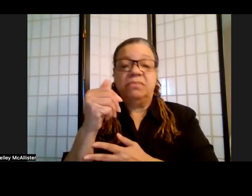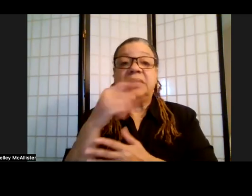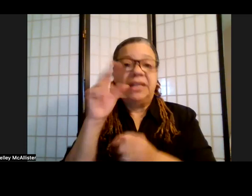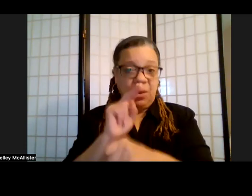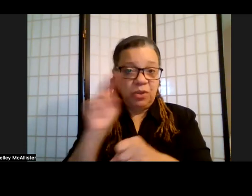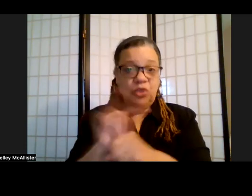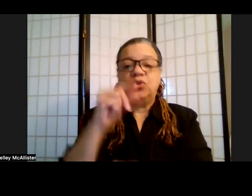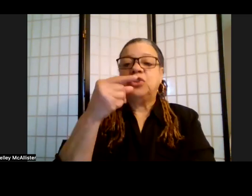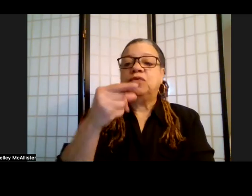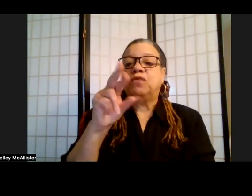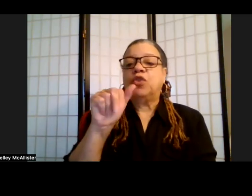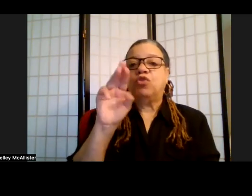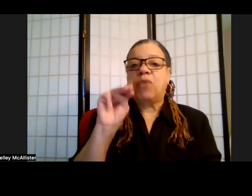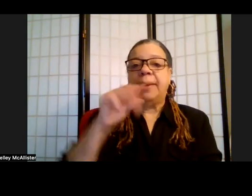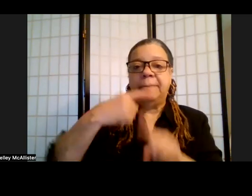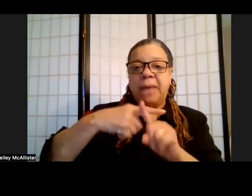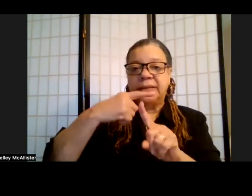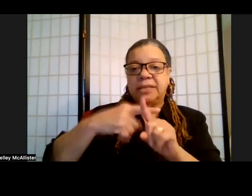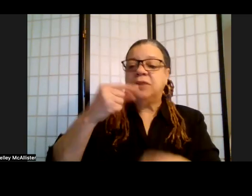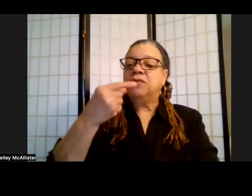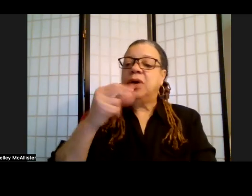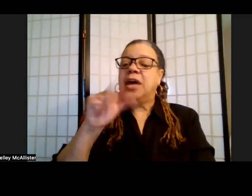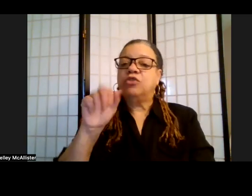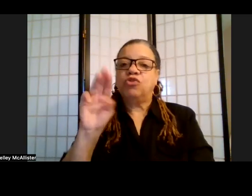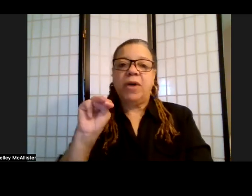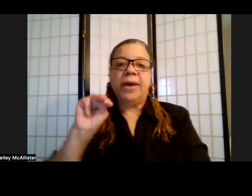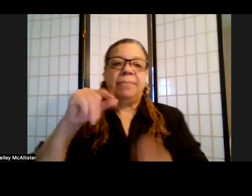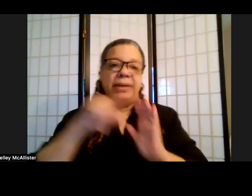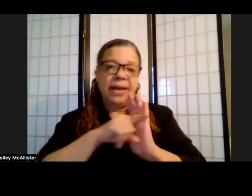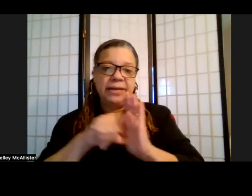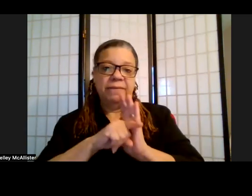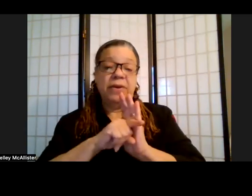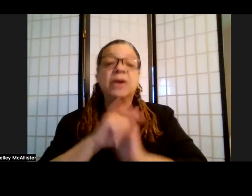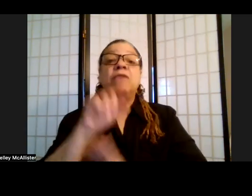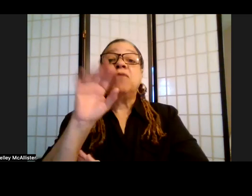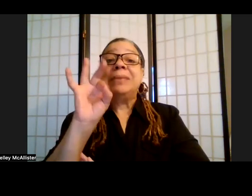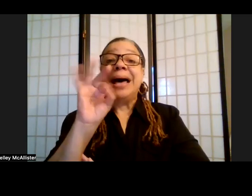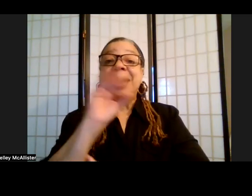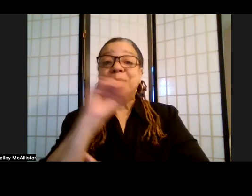and gram-negative infections, had increased from 9% to 49% among the Philippines